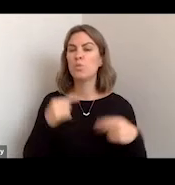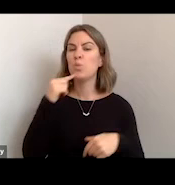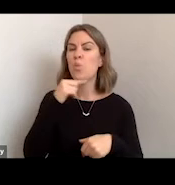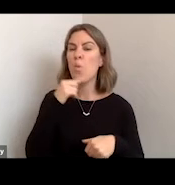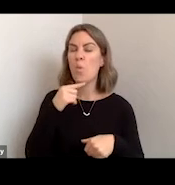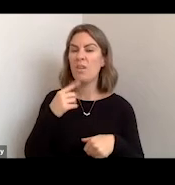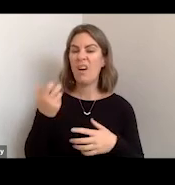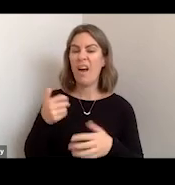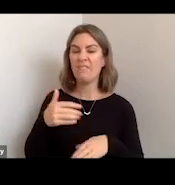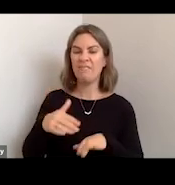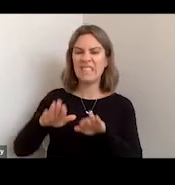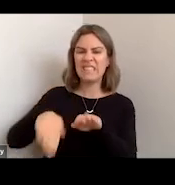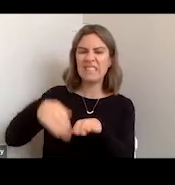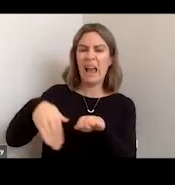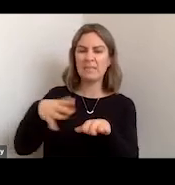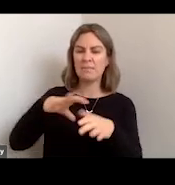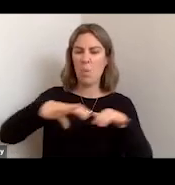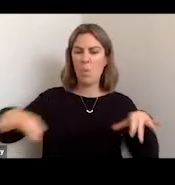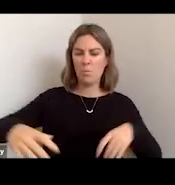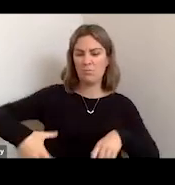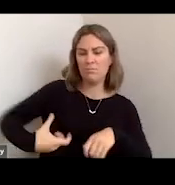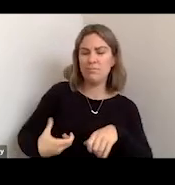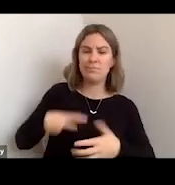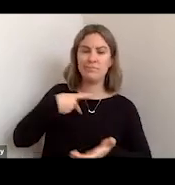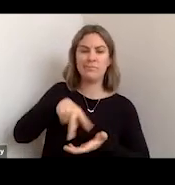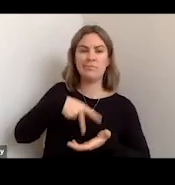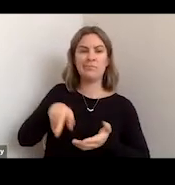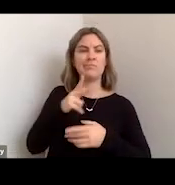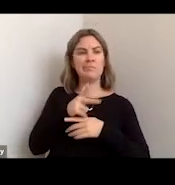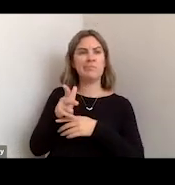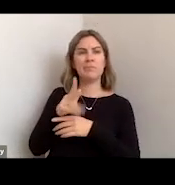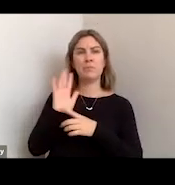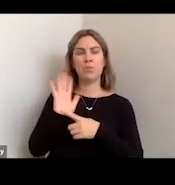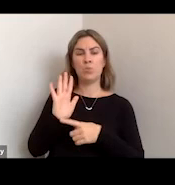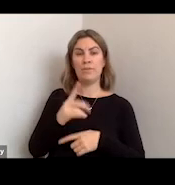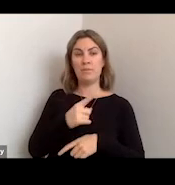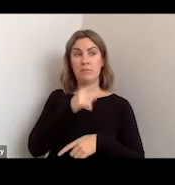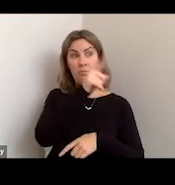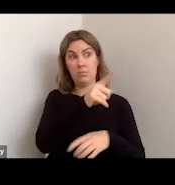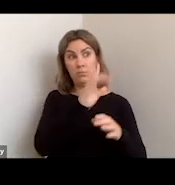into a cinema and Les miserables is on in one cinema and Fast And